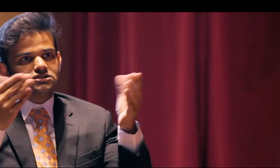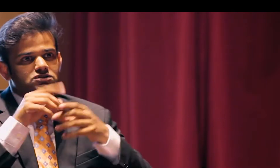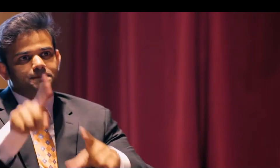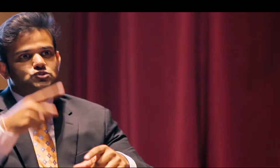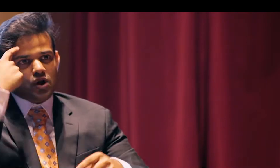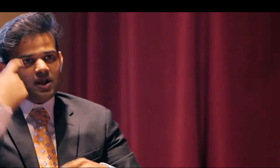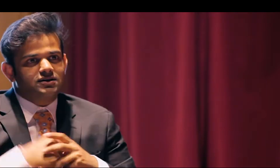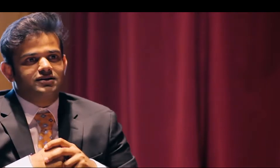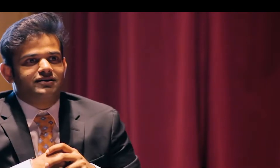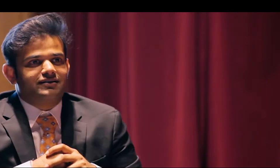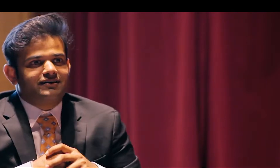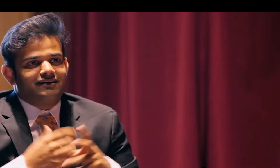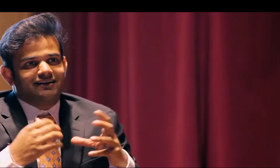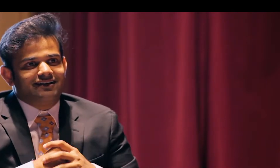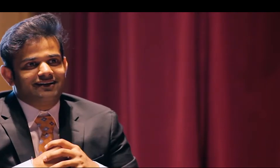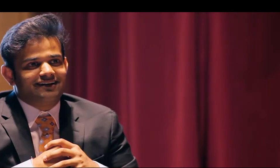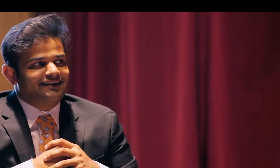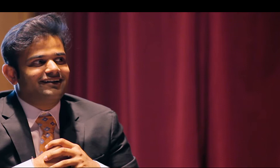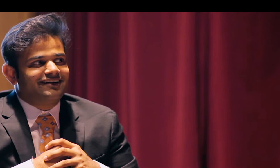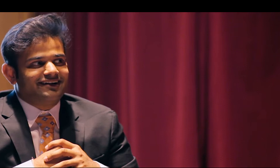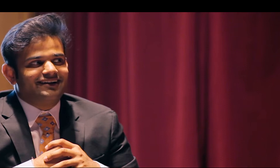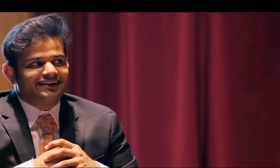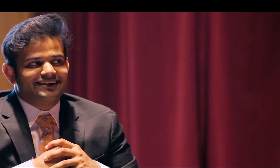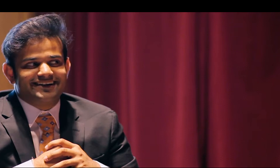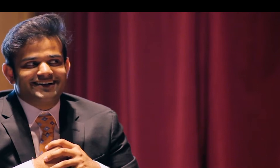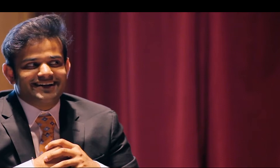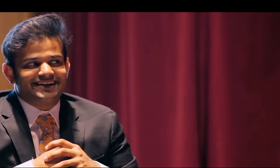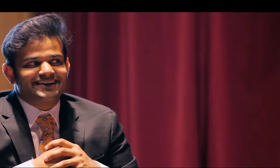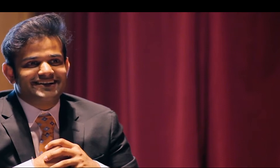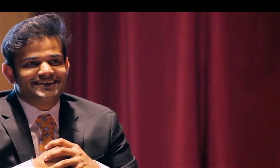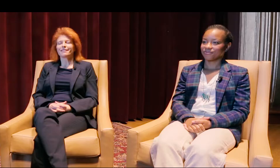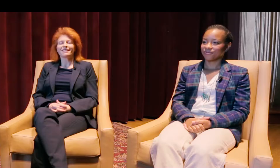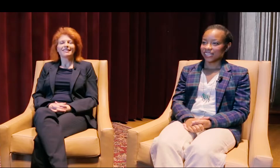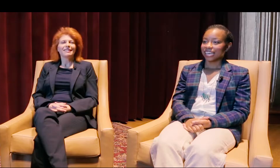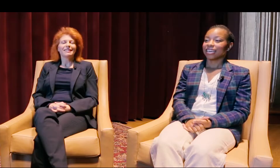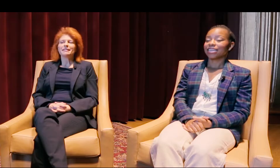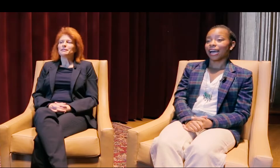kind of what your life looks like on a daily basis? What do you think through as you get up in the morning to start your day?